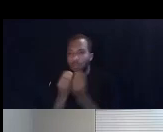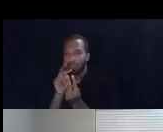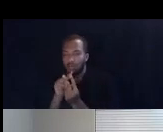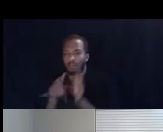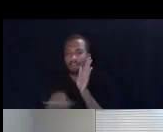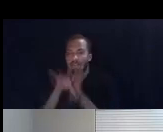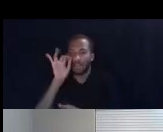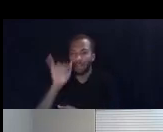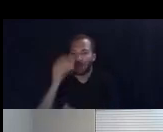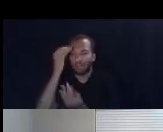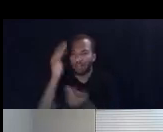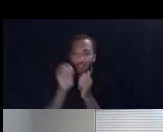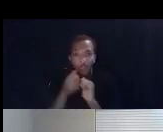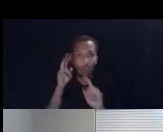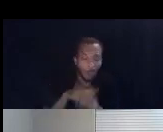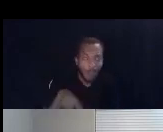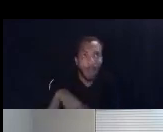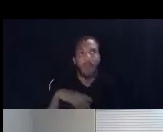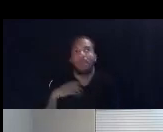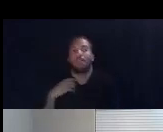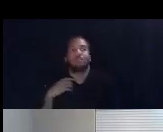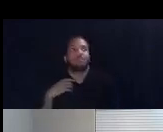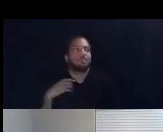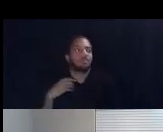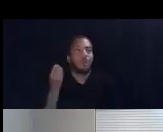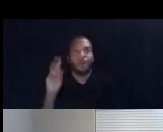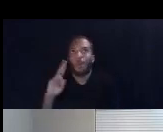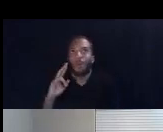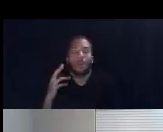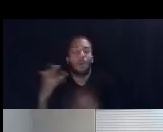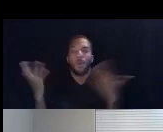Like how to apply or what would be like the inroads